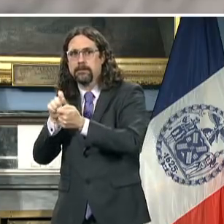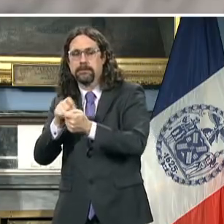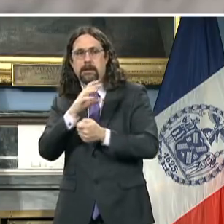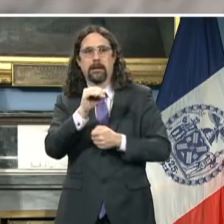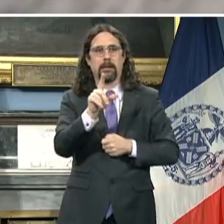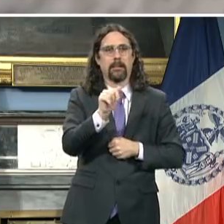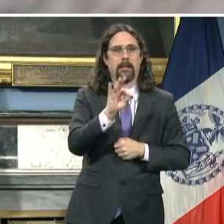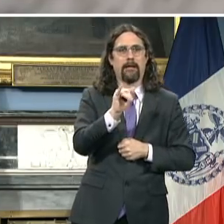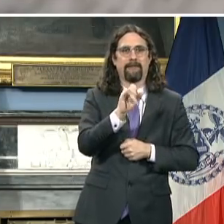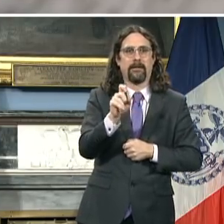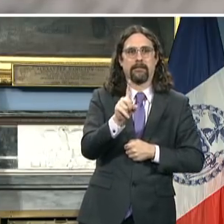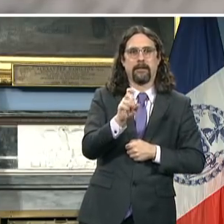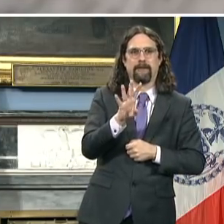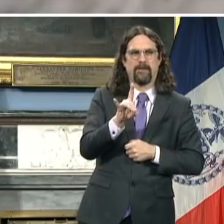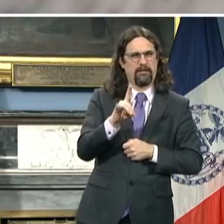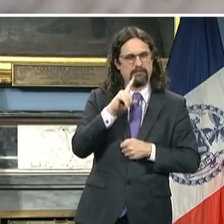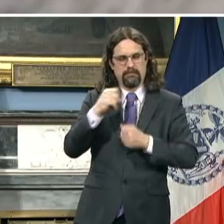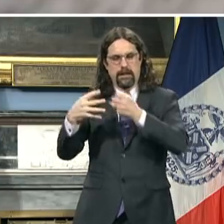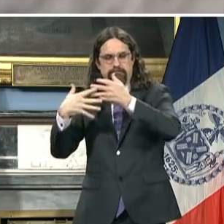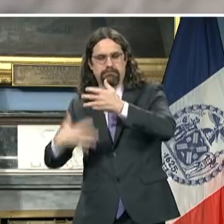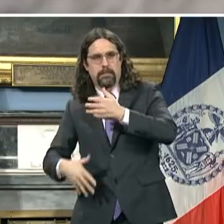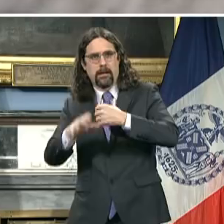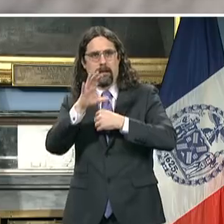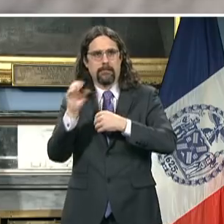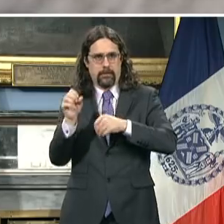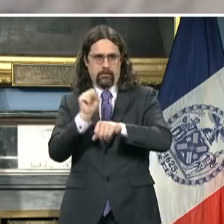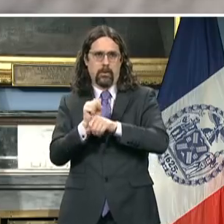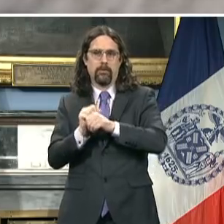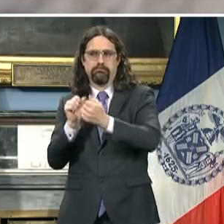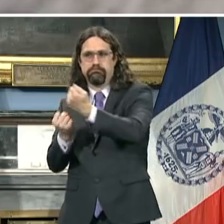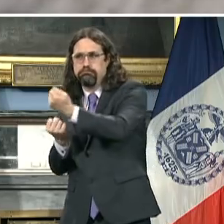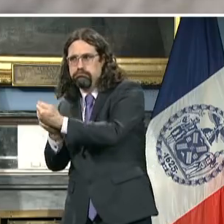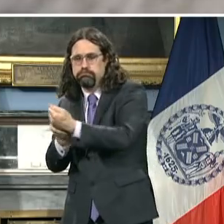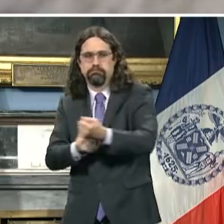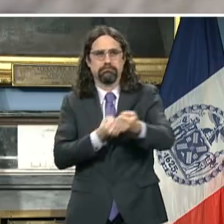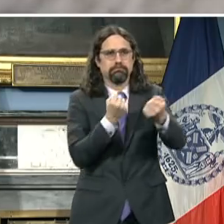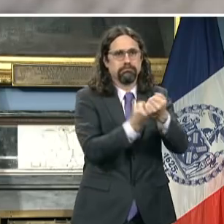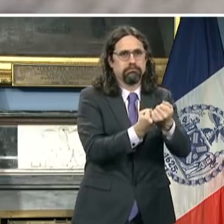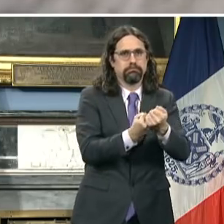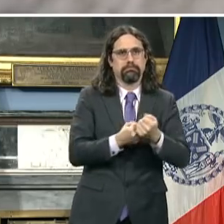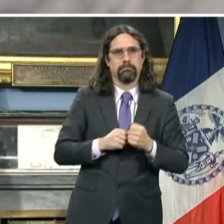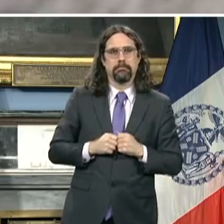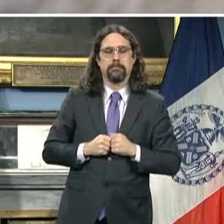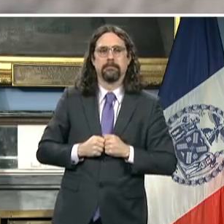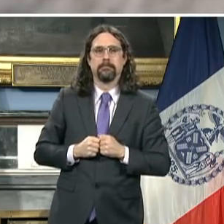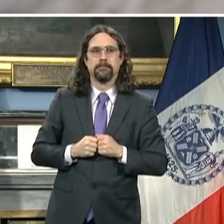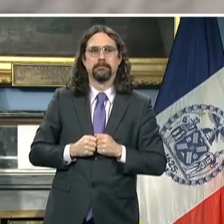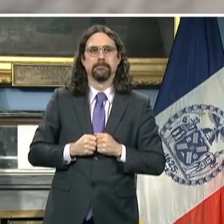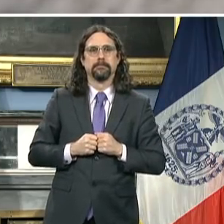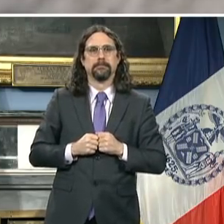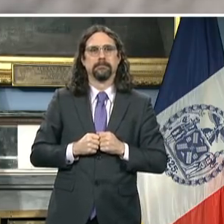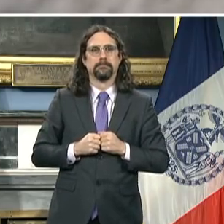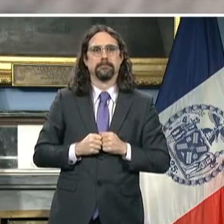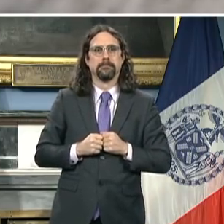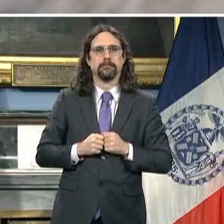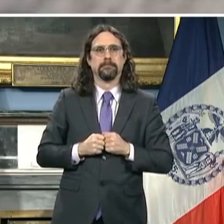THEY'RE ALL JOINING IN. ANYONE WHO CAN PITCH IN IS PITCHING IN. THERE'S A REAL COMMUNITY HERE THAT'S WORKING TOGETHER TO GET